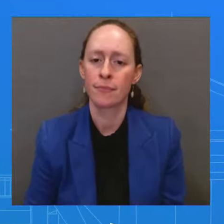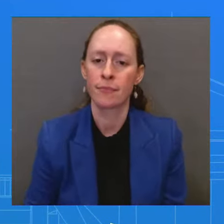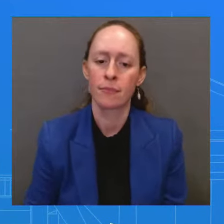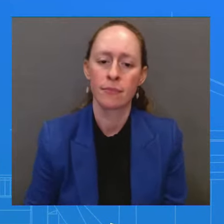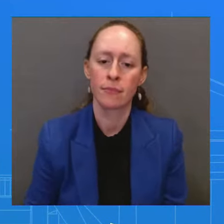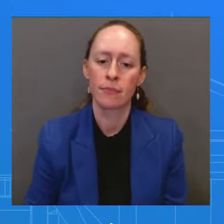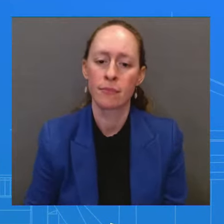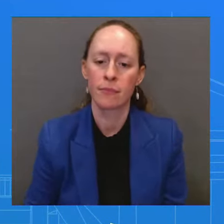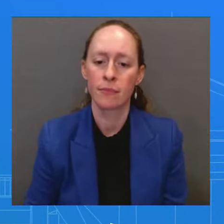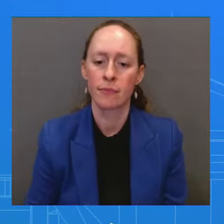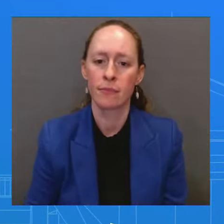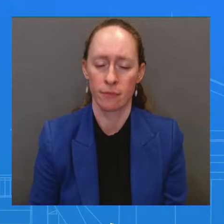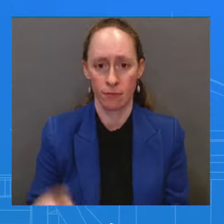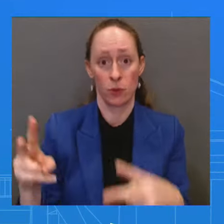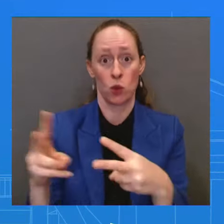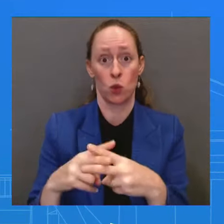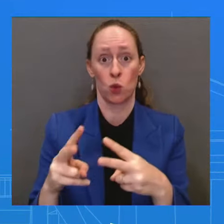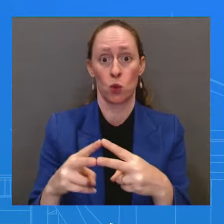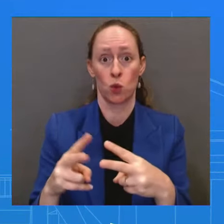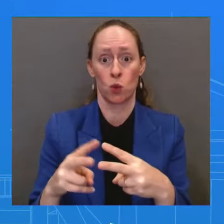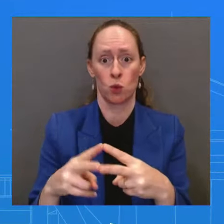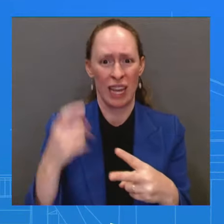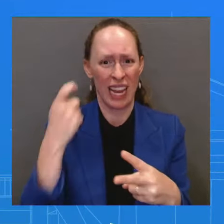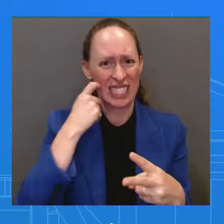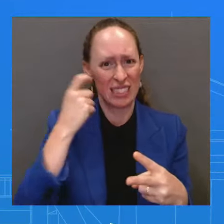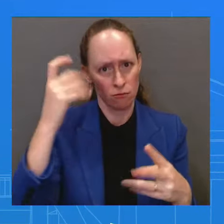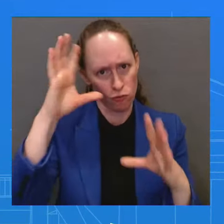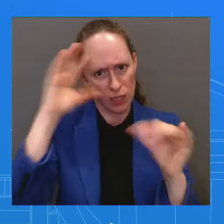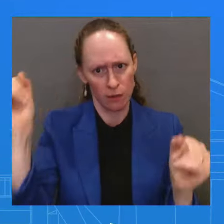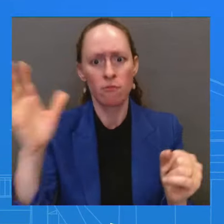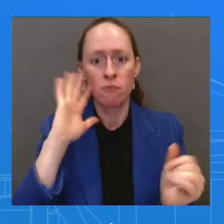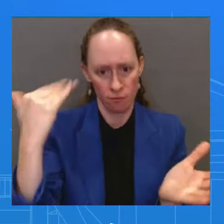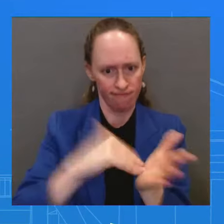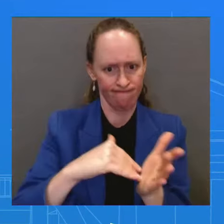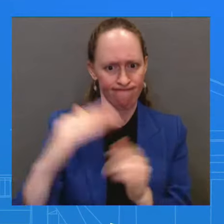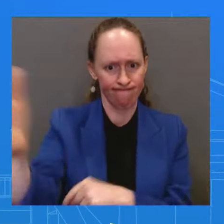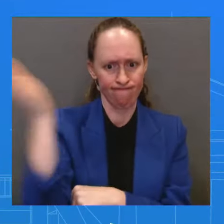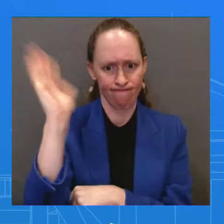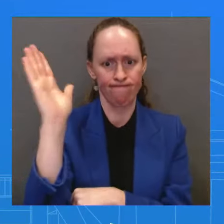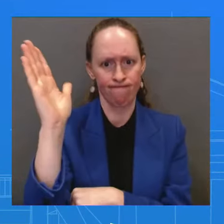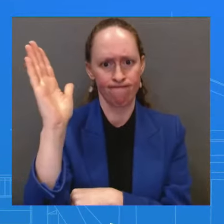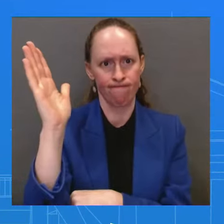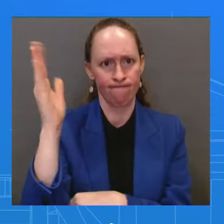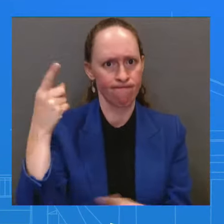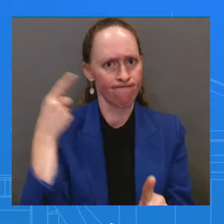What more can you tell us? What is the timeline? Is he going to do this tomorrow or next week or -- Ms. Jean-Pierre: